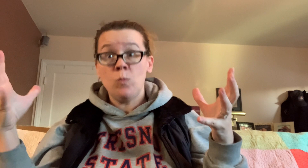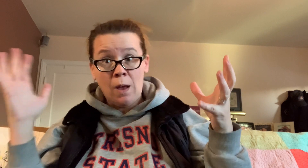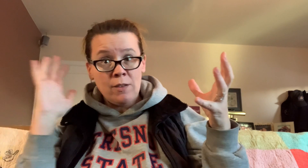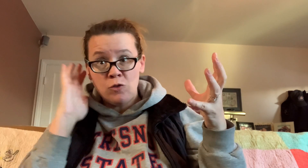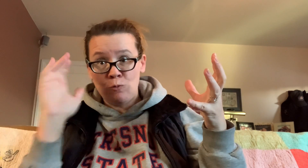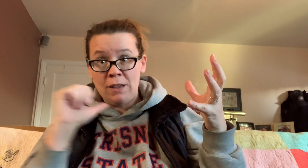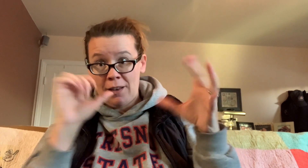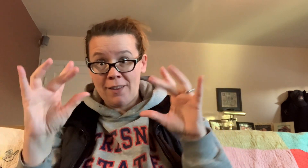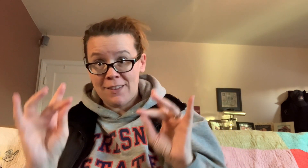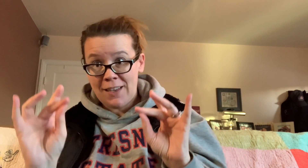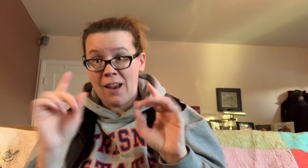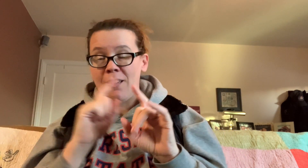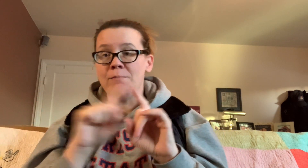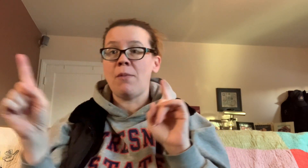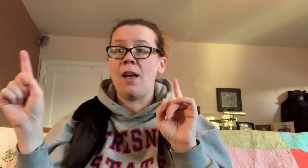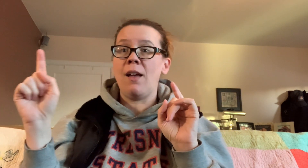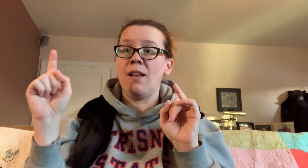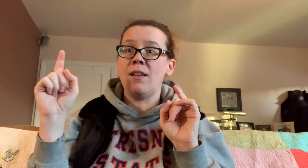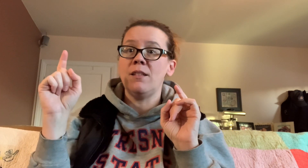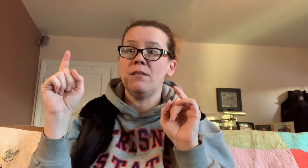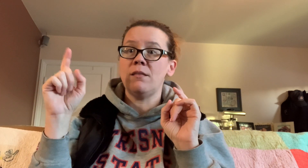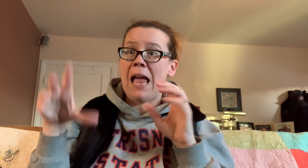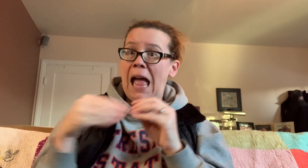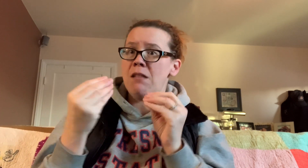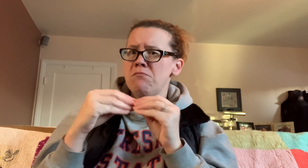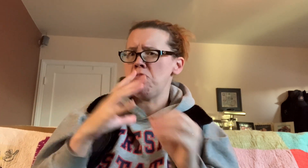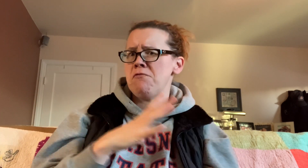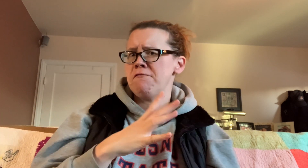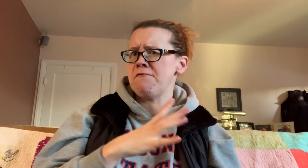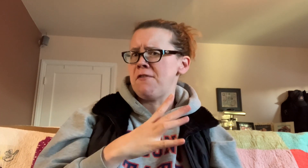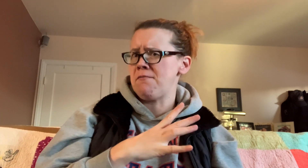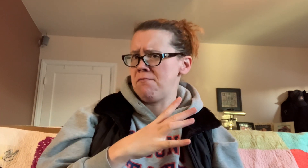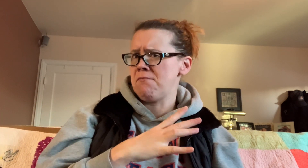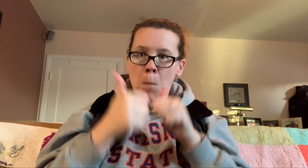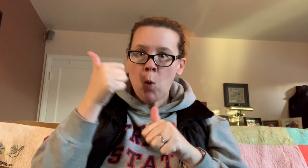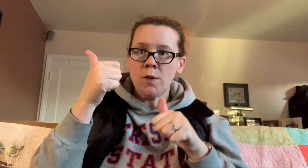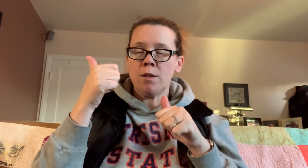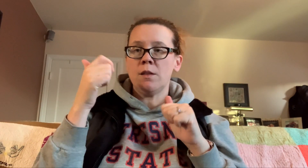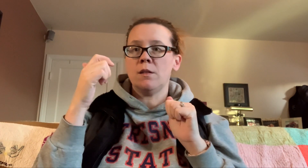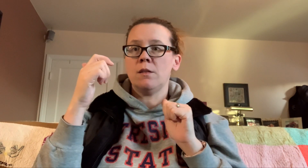it sprays easily. Don't add too much because you do want it to maintain its sticking ability.